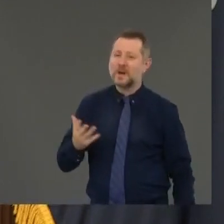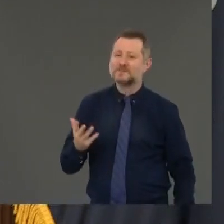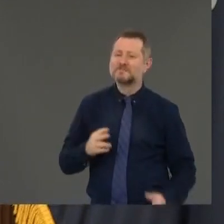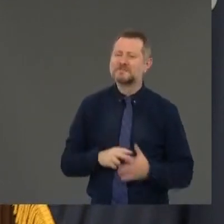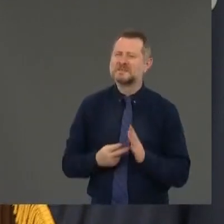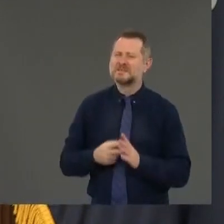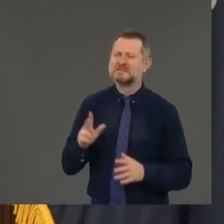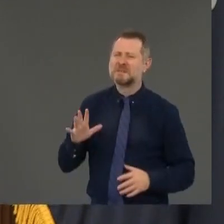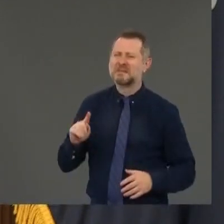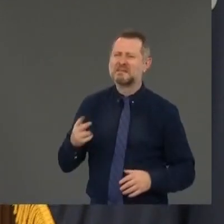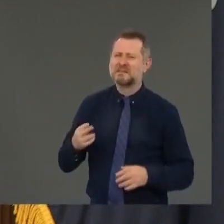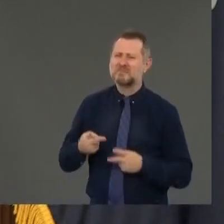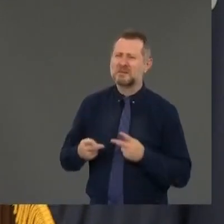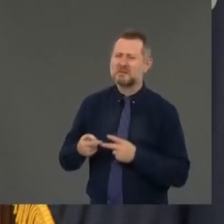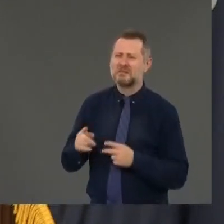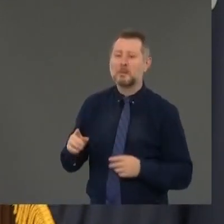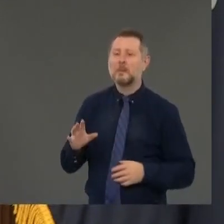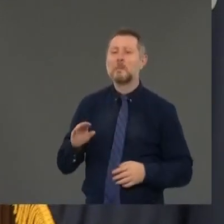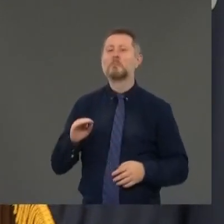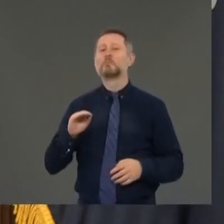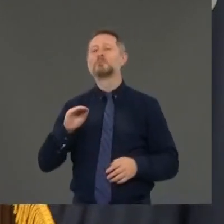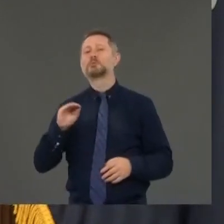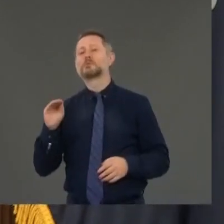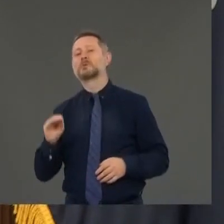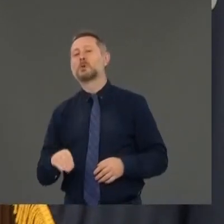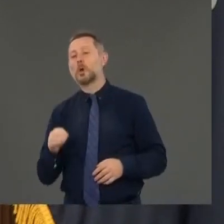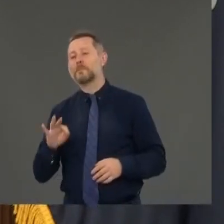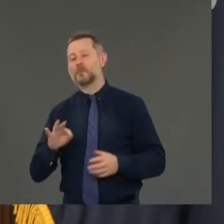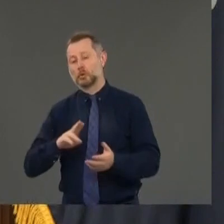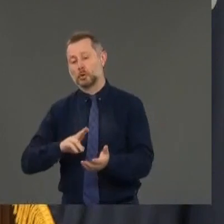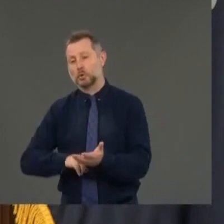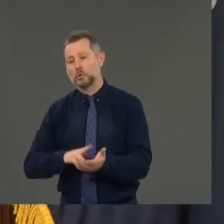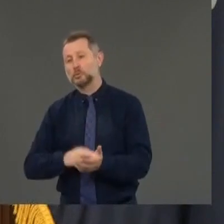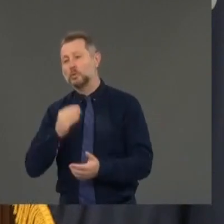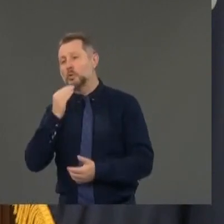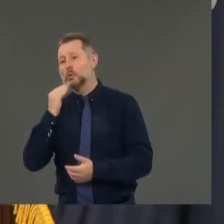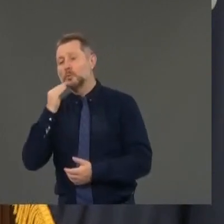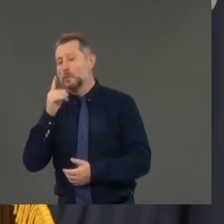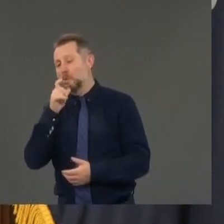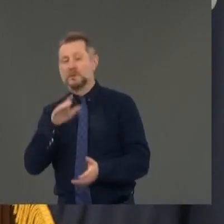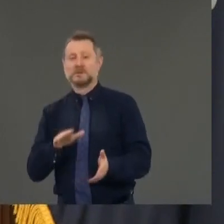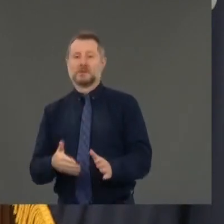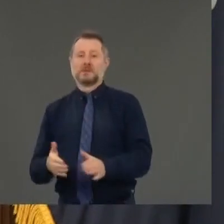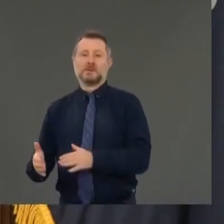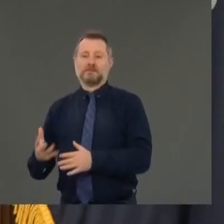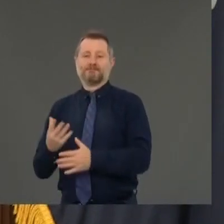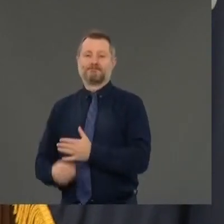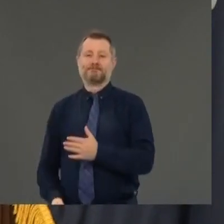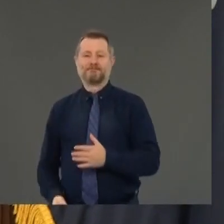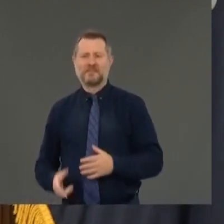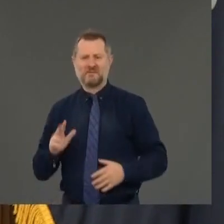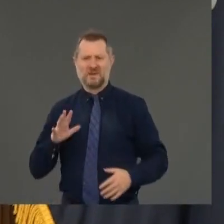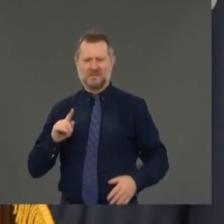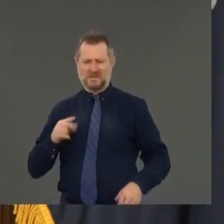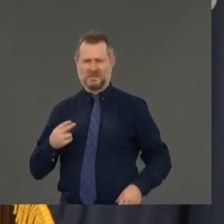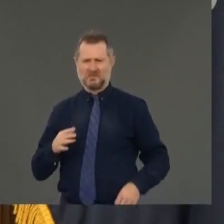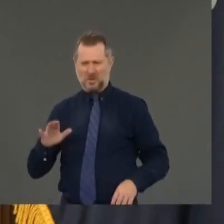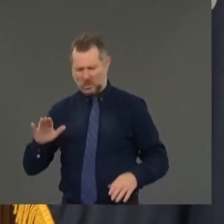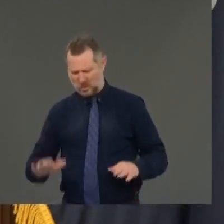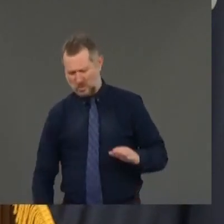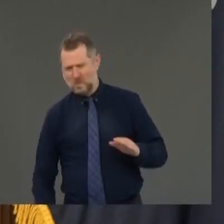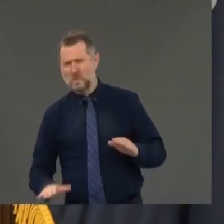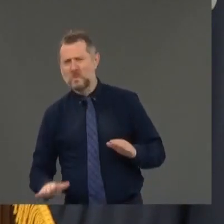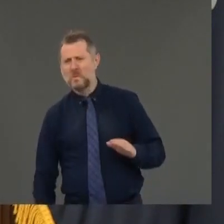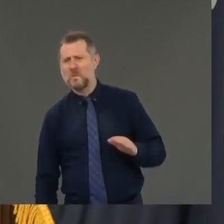NATION IN TERMS OF PERCENTAGE OF